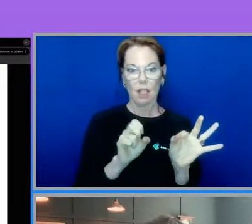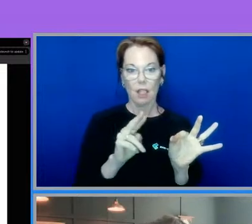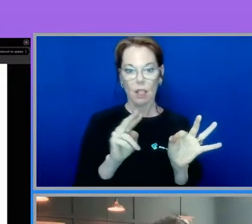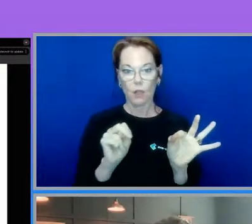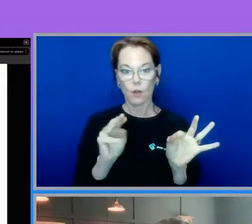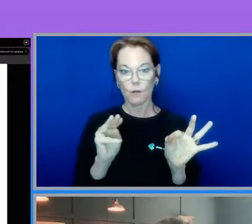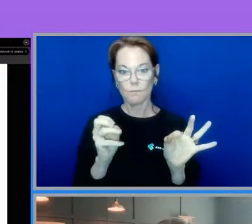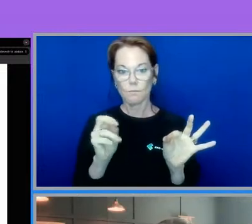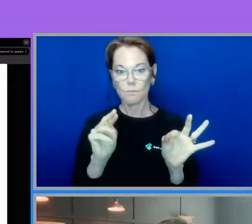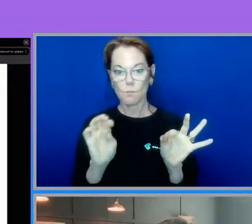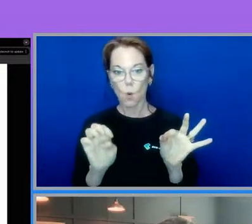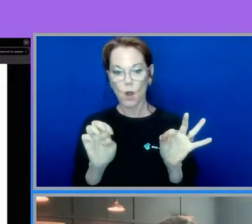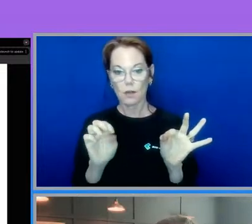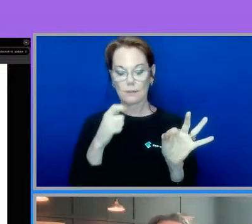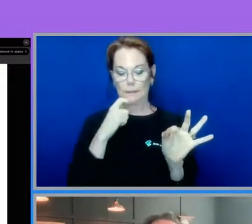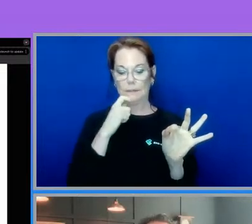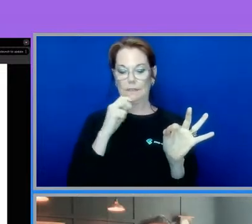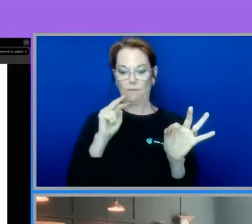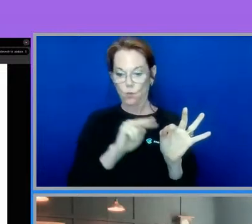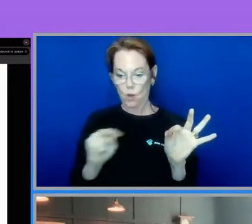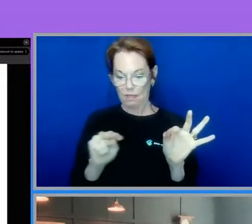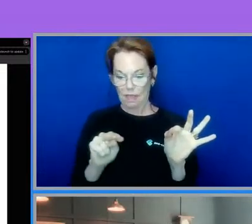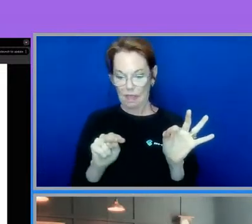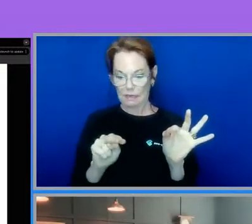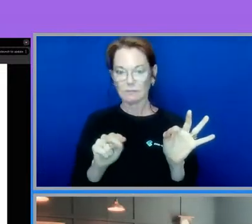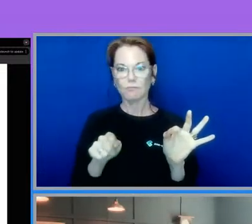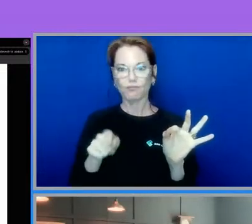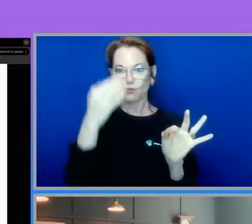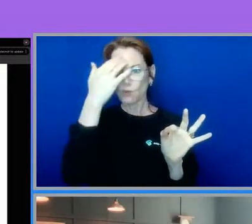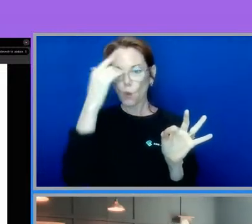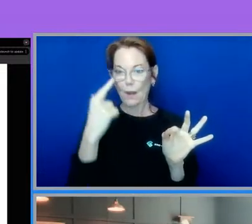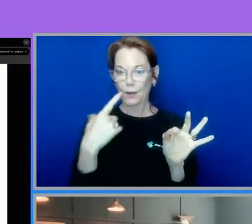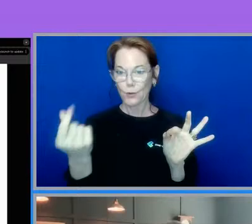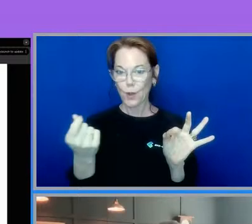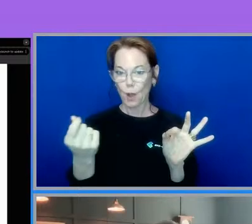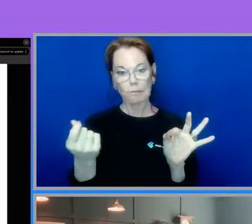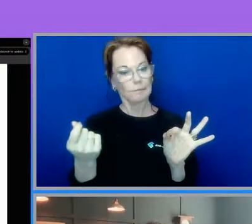heard link learn more by itself, could you confidently say where it was taking you? Let's take it out of the digital accessibility